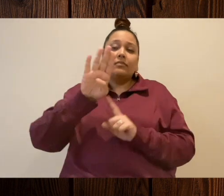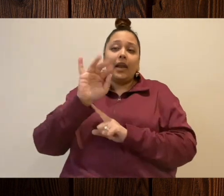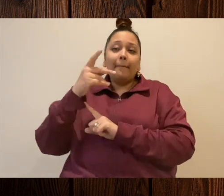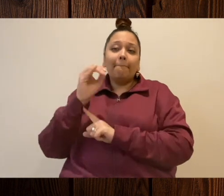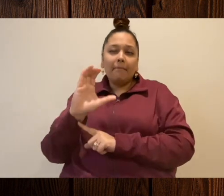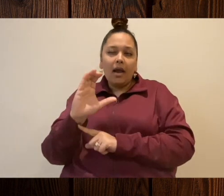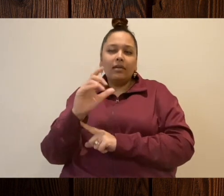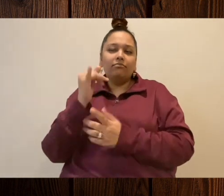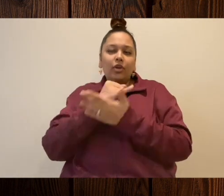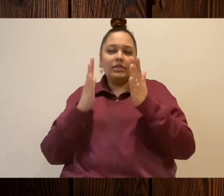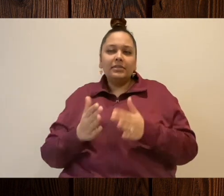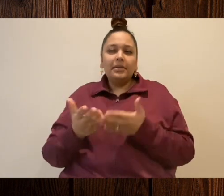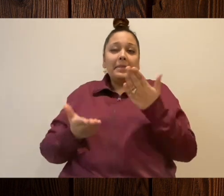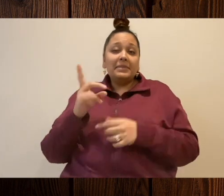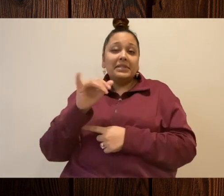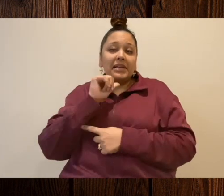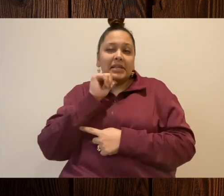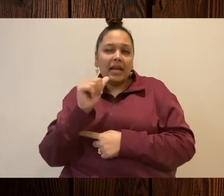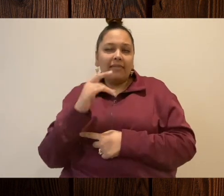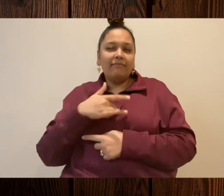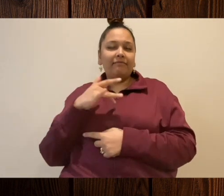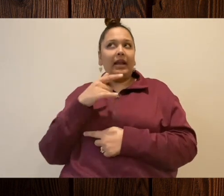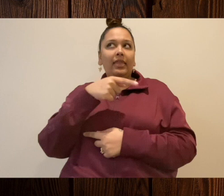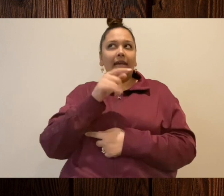anyway, especially in talking with some of my friends who are